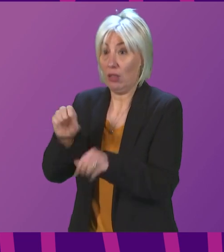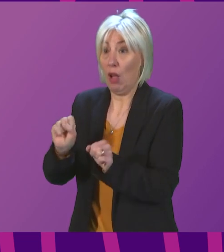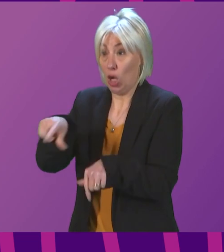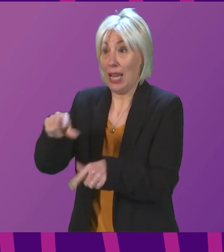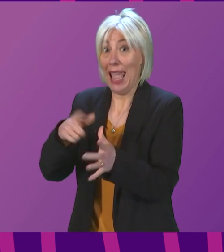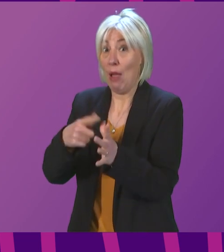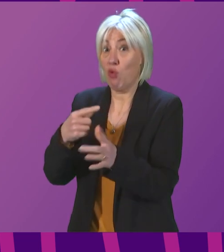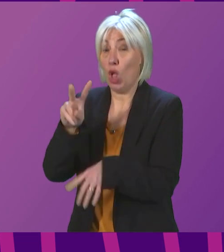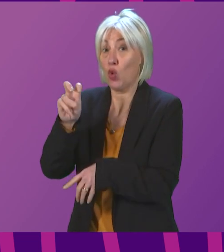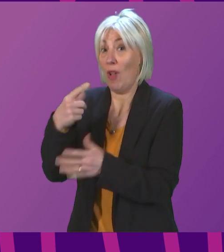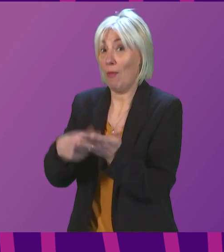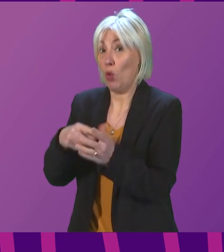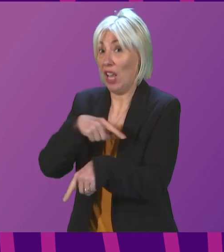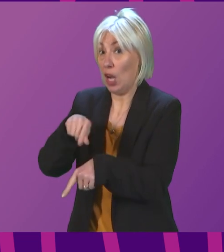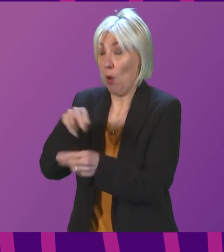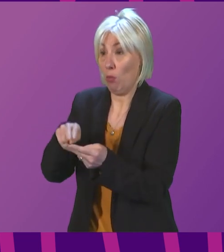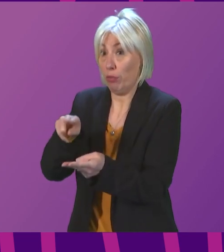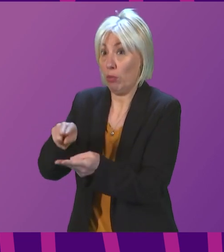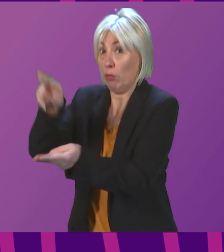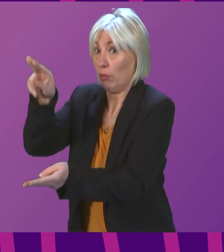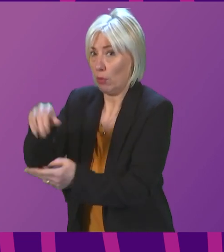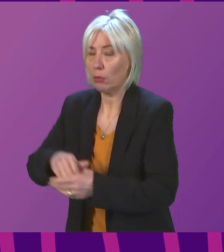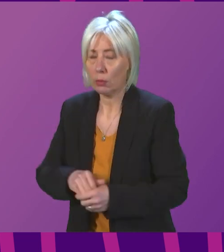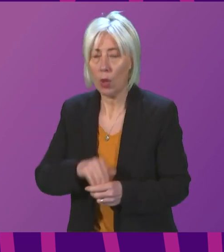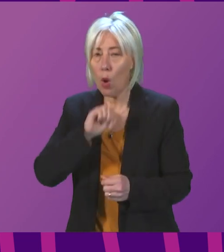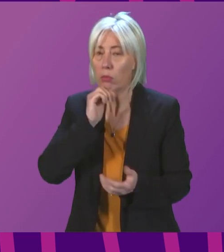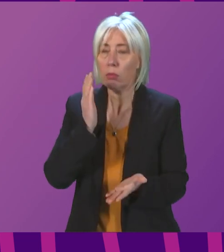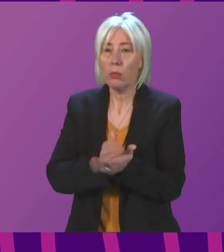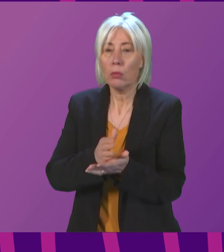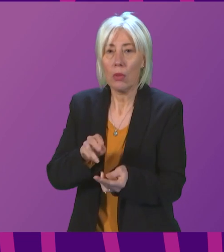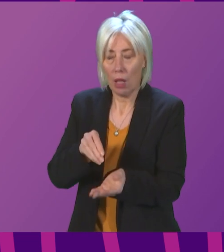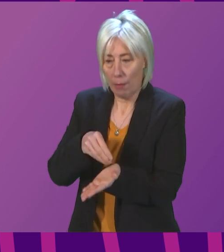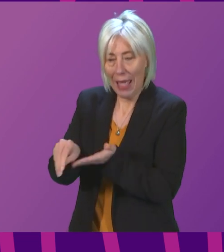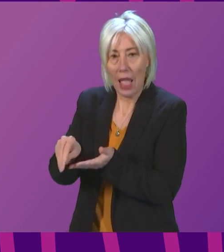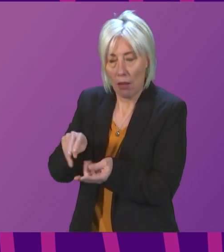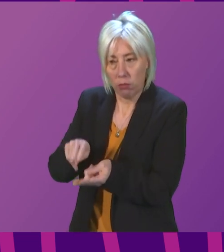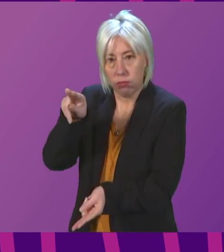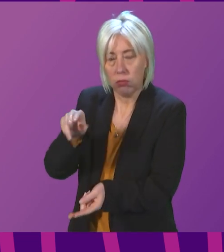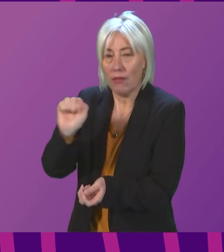We are increasing the pay of those who work in the care sector.